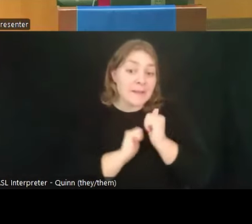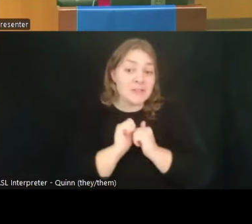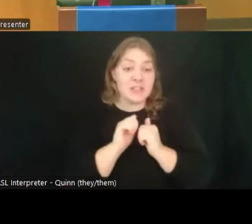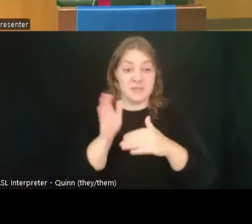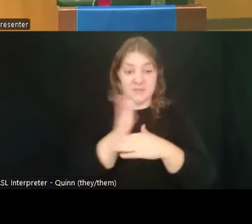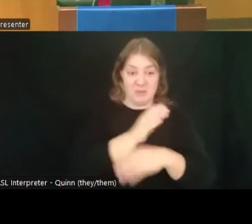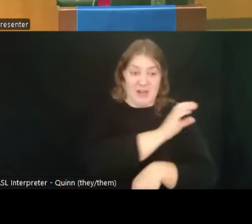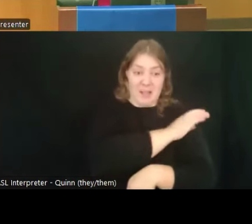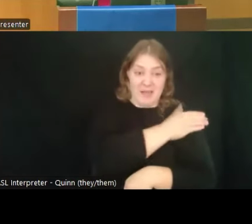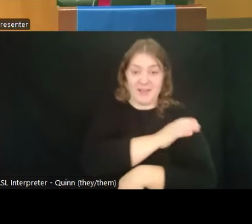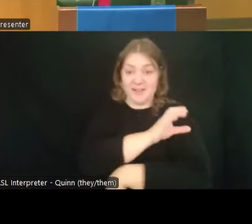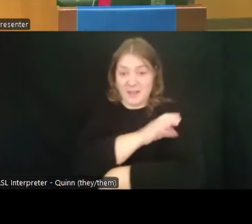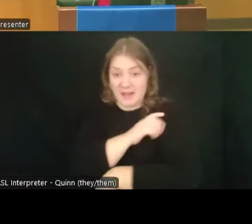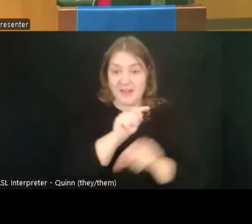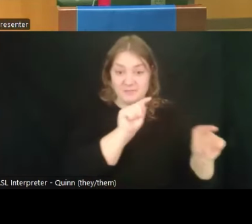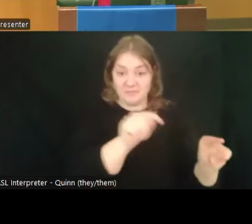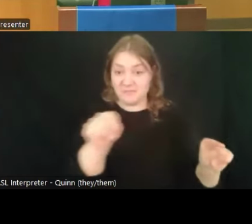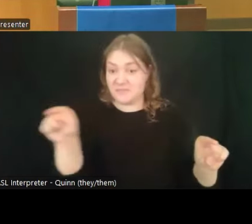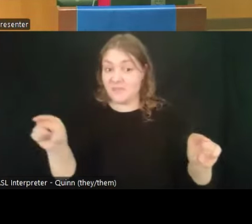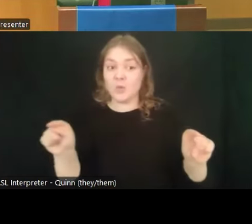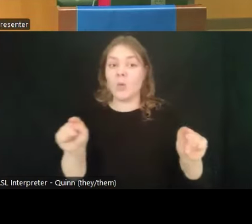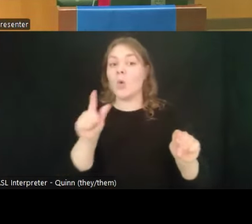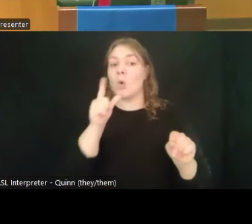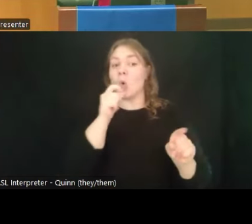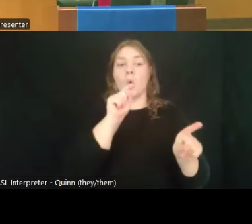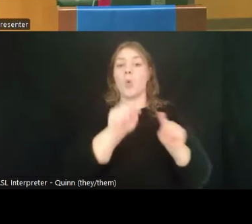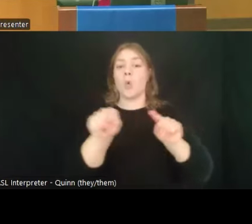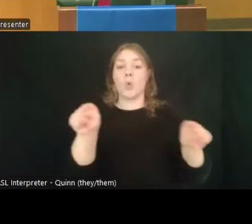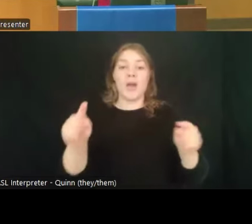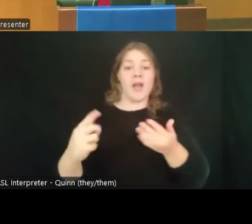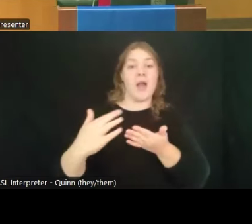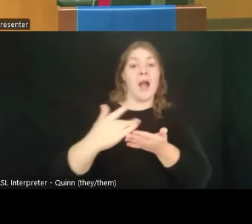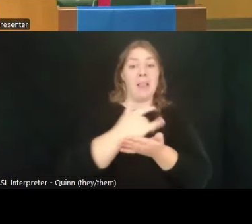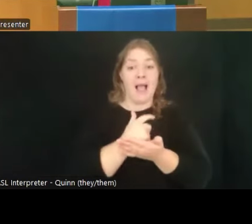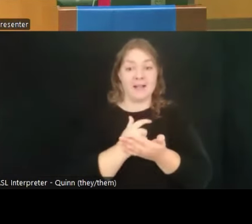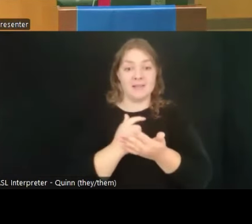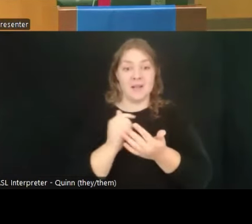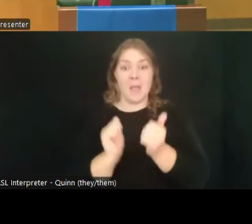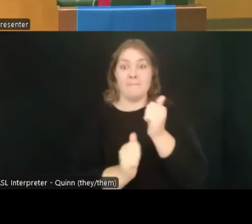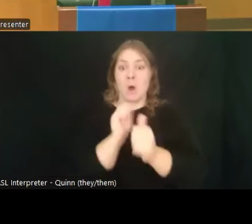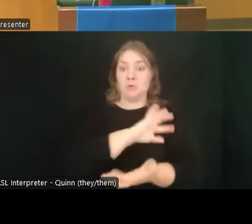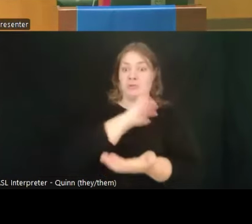what we will do is we will see who can collect the most of something and in this particular place we